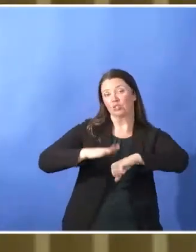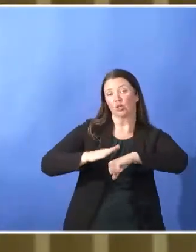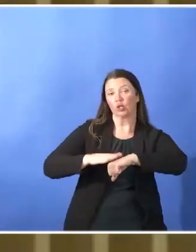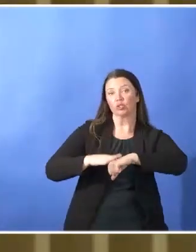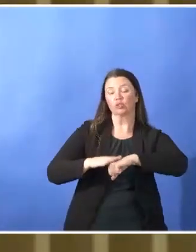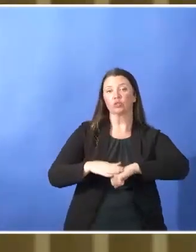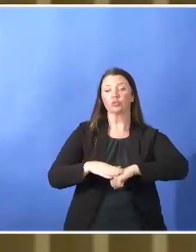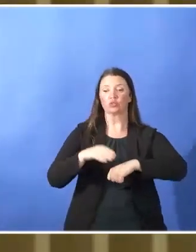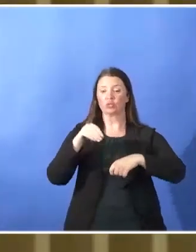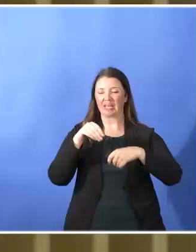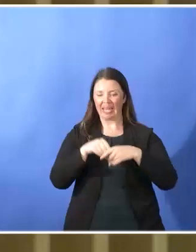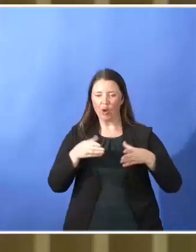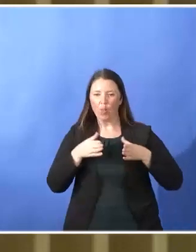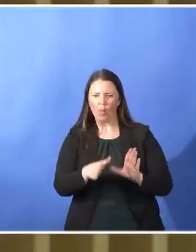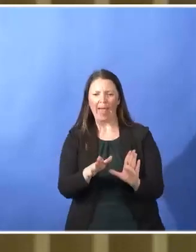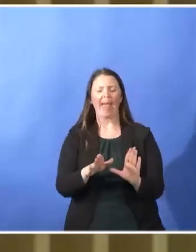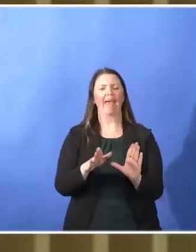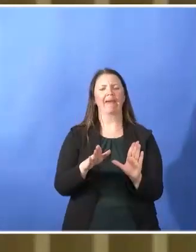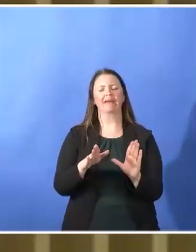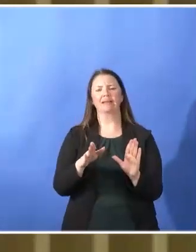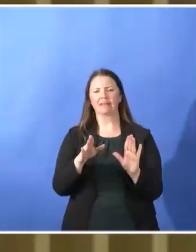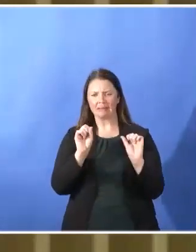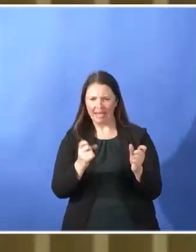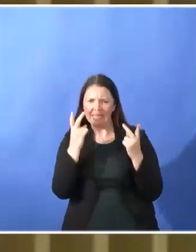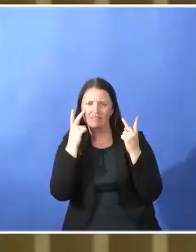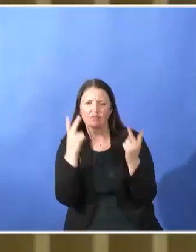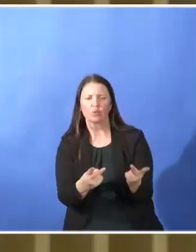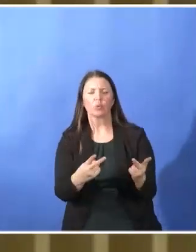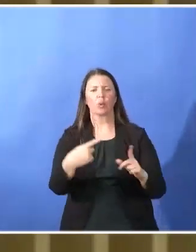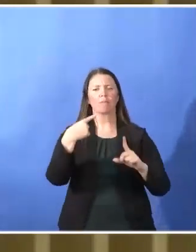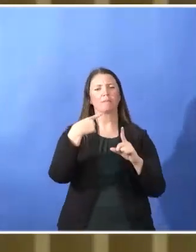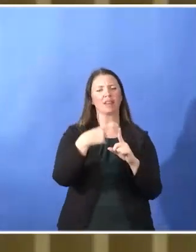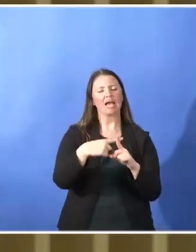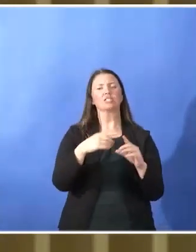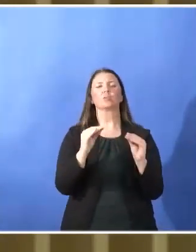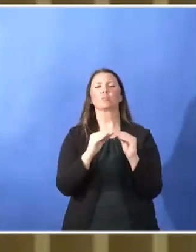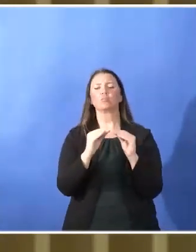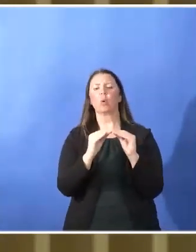THAT MORE CLOSELY MATCHES THE AUDIO VERSIONS OF SUCH MESSAGES. WE ARE ALSO TAKING STEPS TO ENSURE PEOPLE WHO ARE BLIND OR